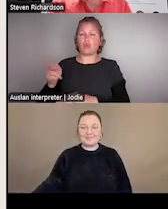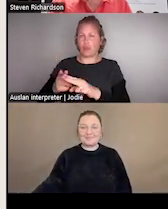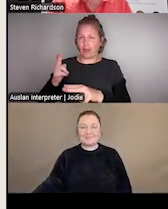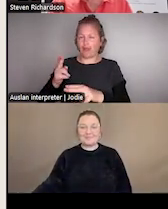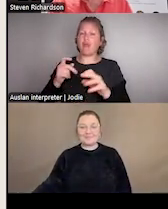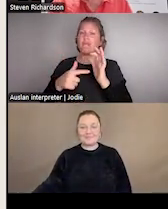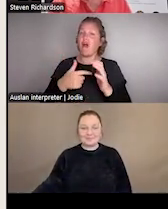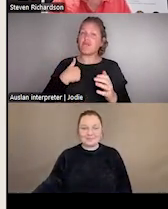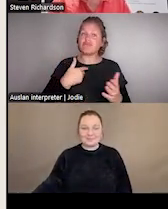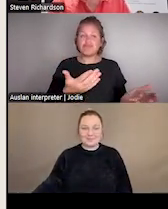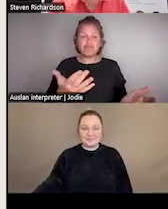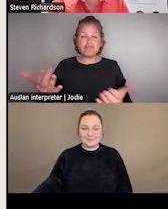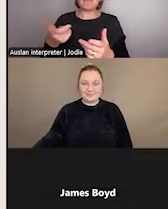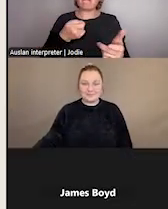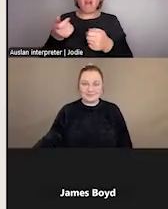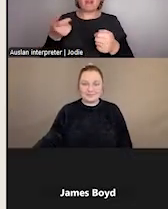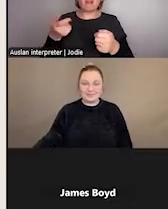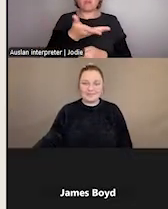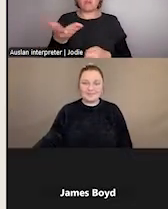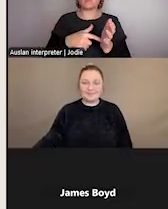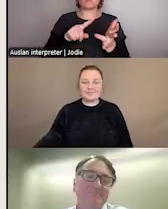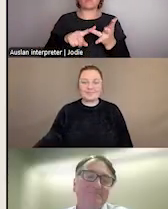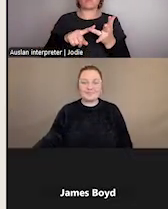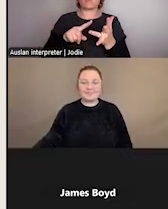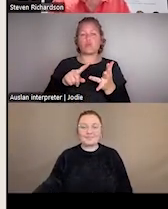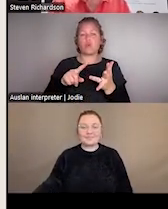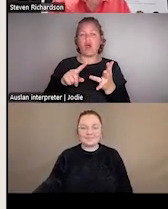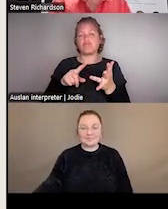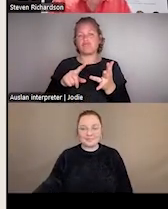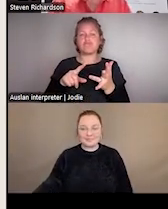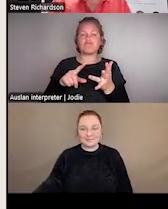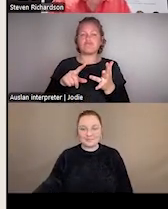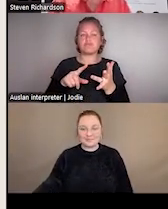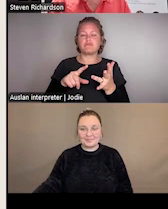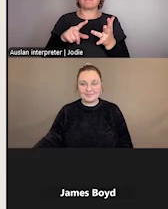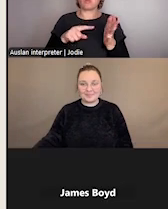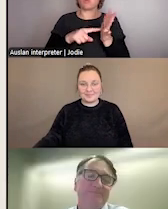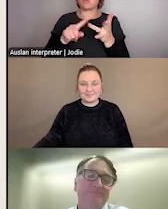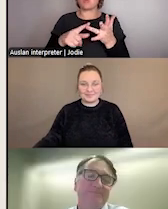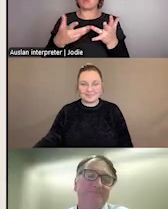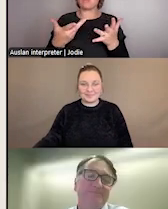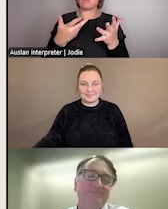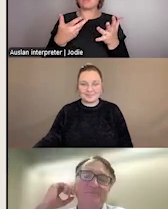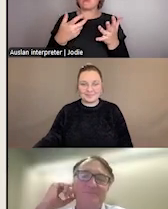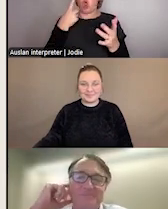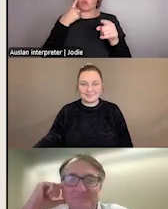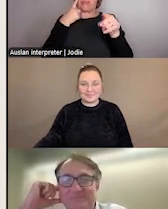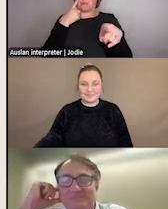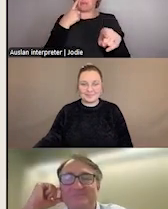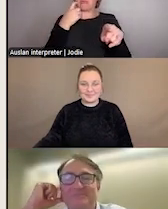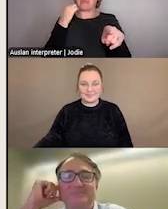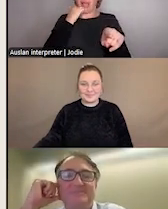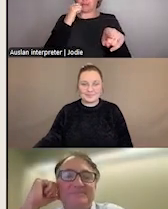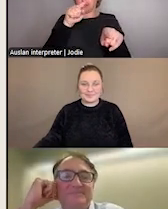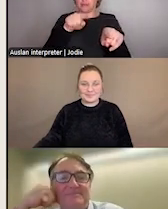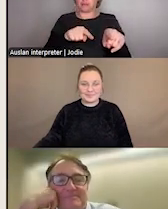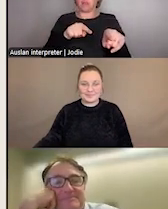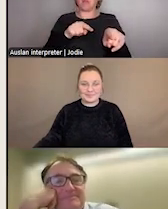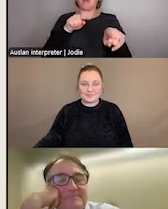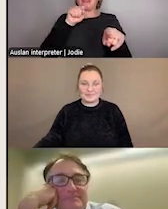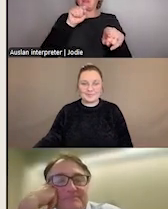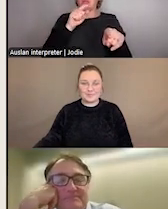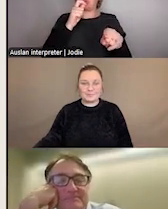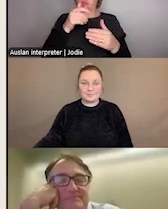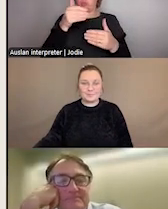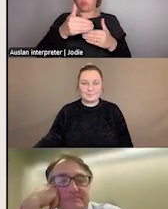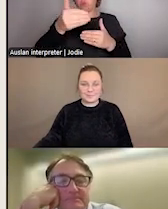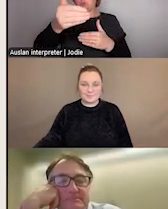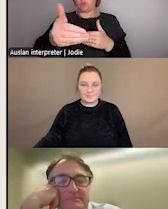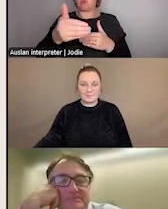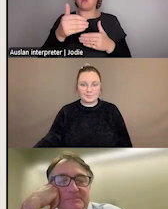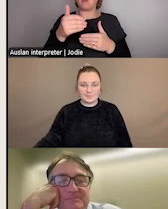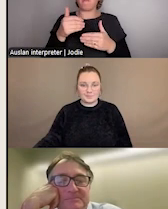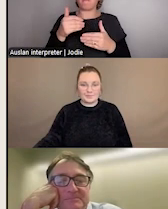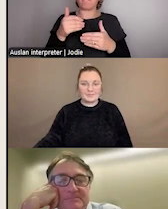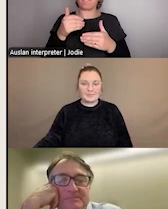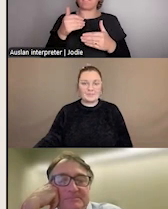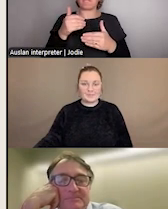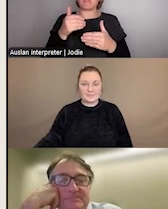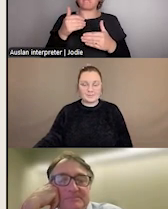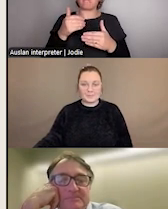will invite people to take note of these dates. These dates are the upcoming workshops that we